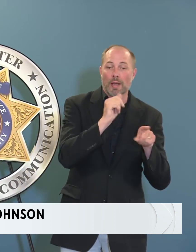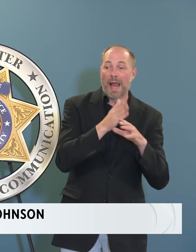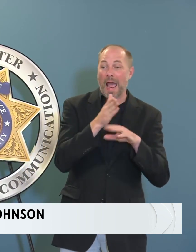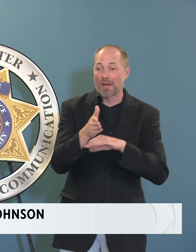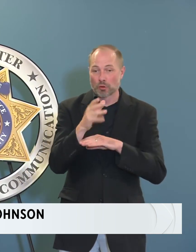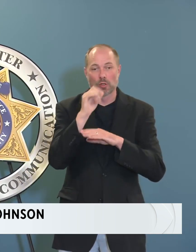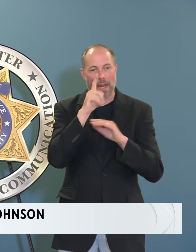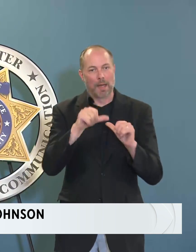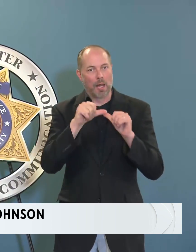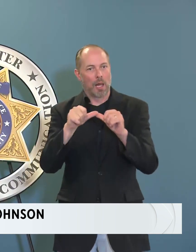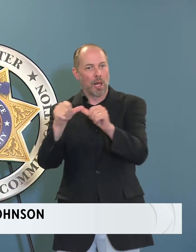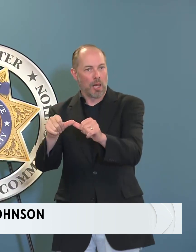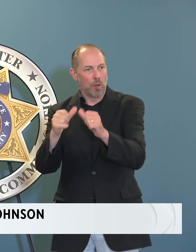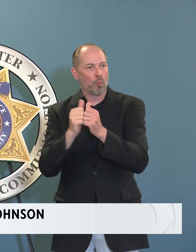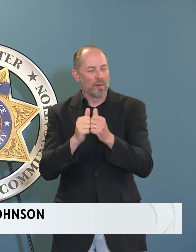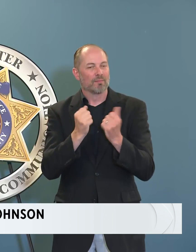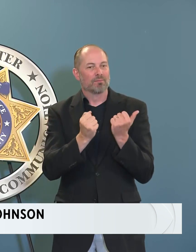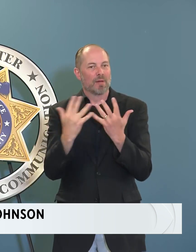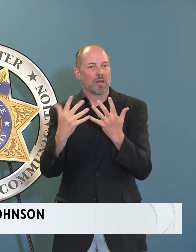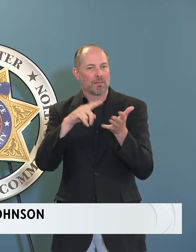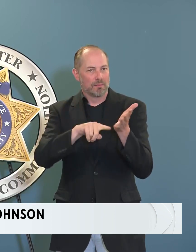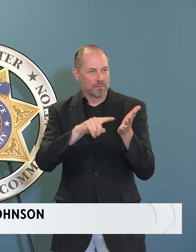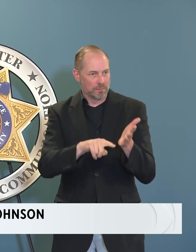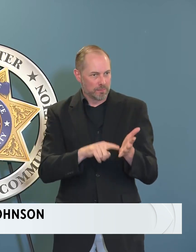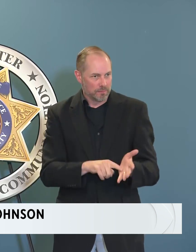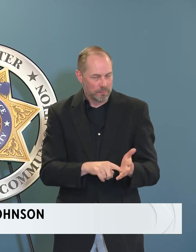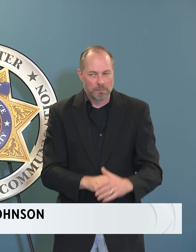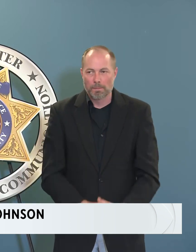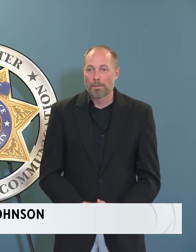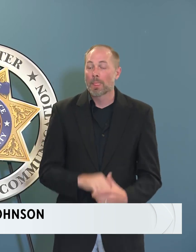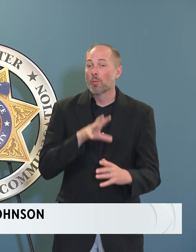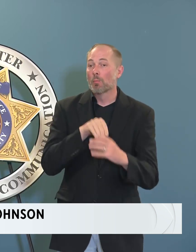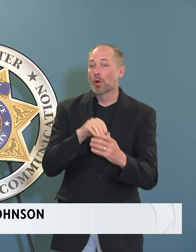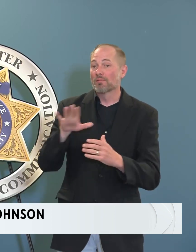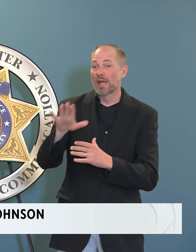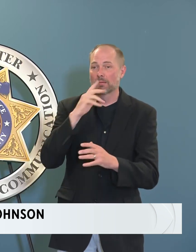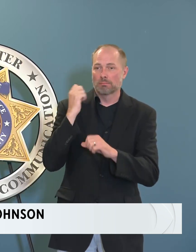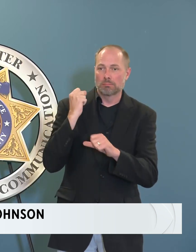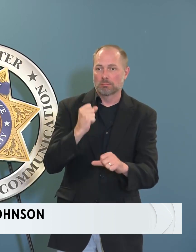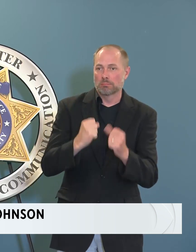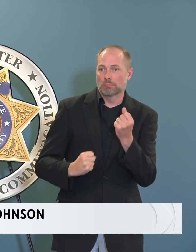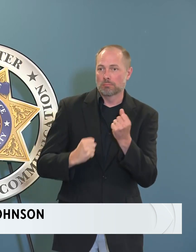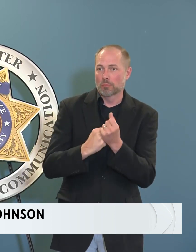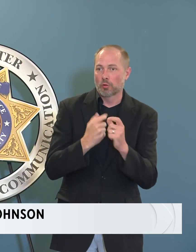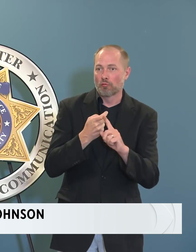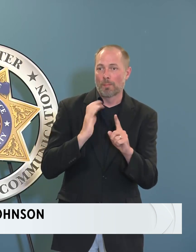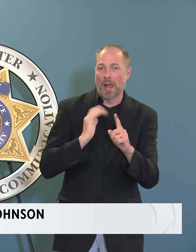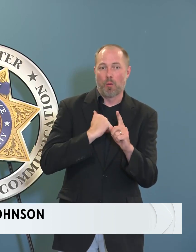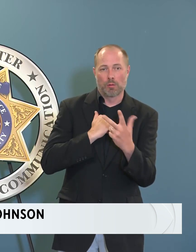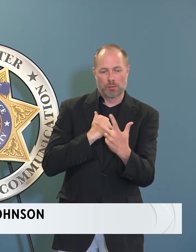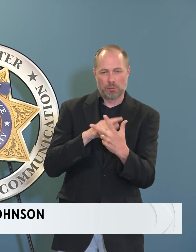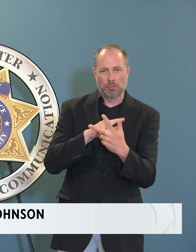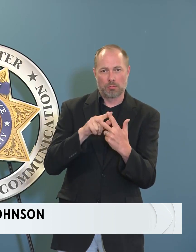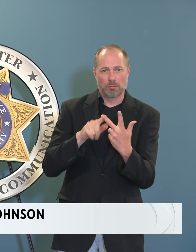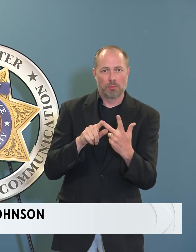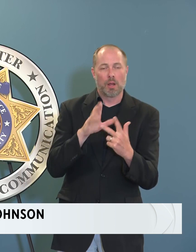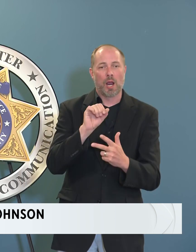OFFICE HAS RECEIVED A TREMENDOUS AMOUNT OF COMMUNITY SUPPORT BOTH DURING, AFTER AND